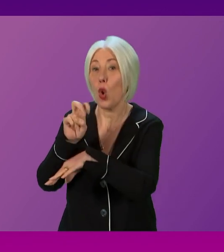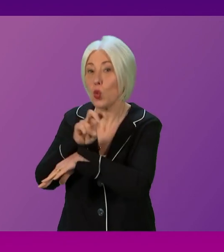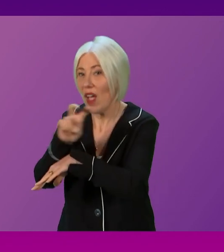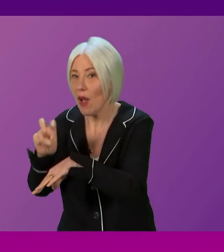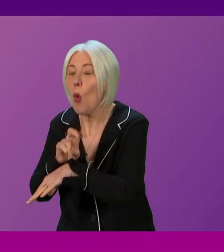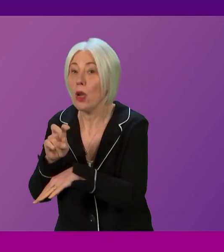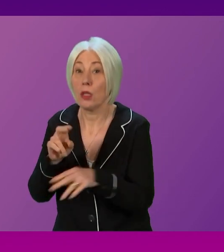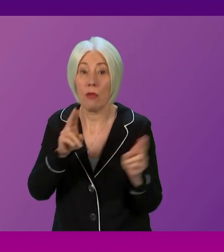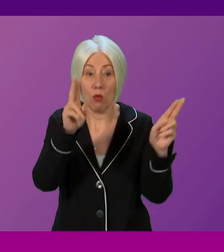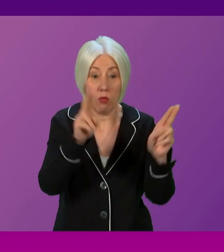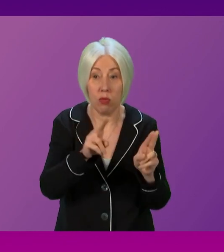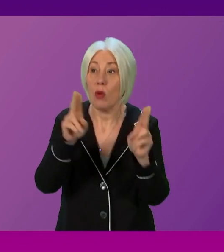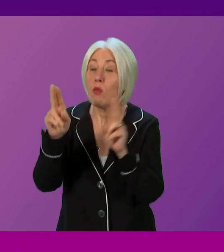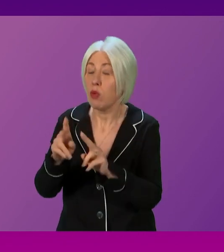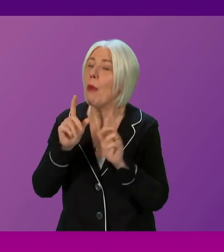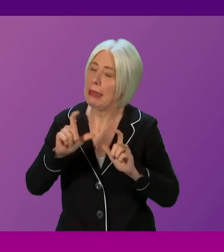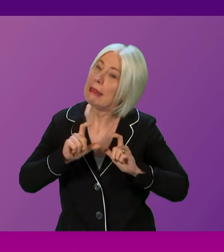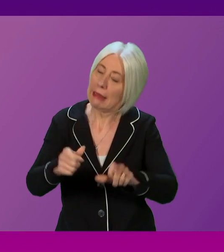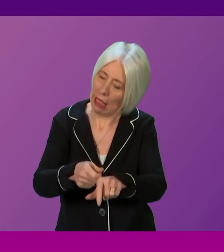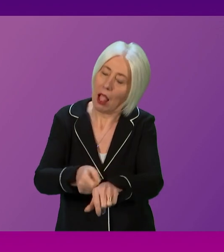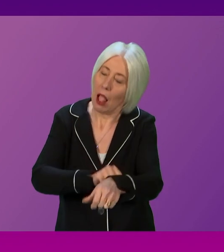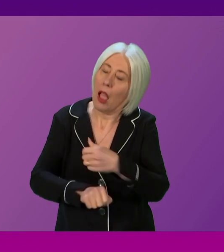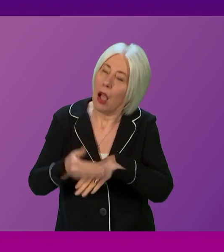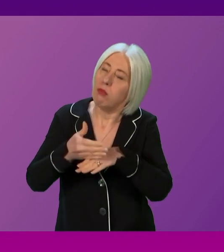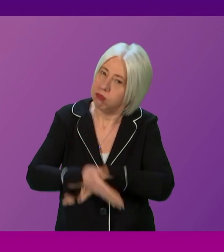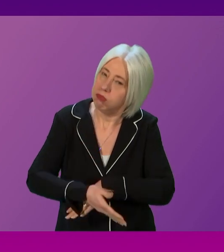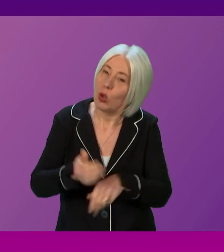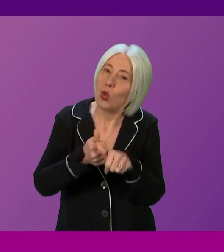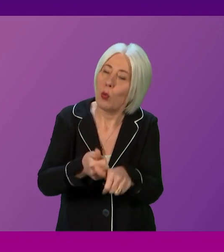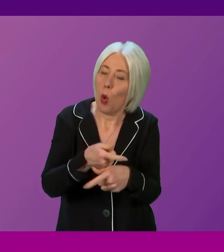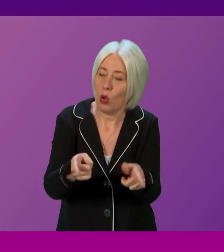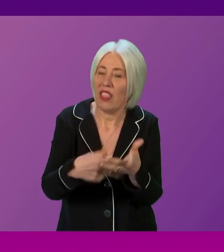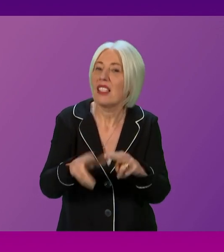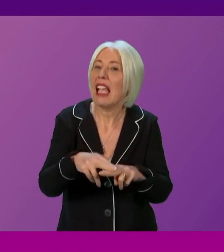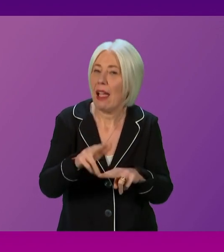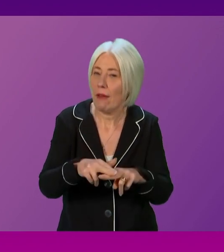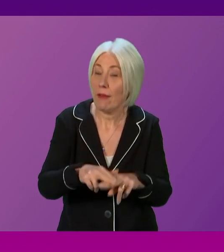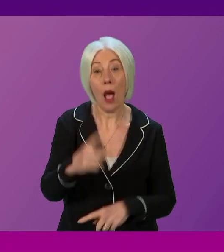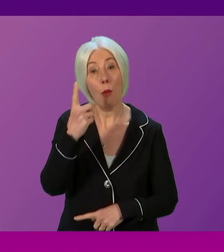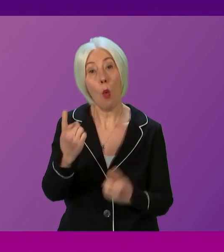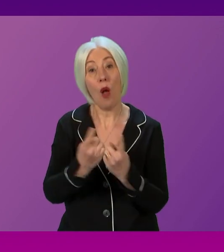However, there is still a lot of work to do to support staff. Of course, one of the things that we have done here in Scotland but which